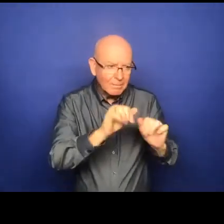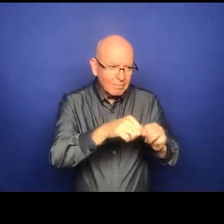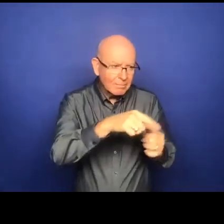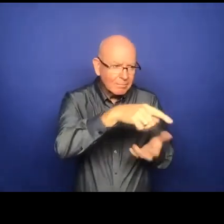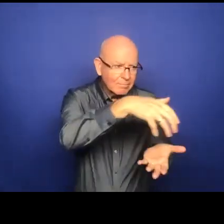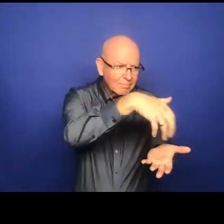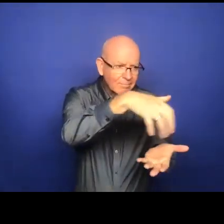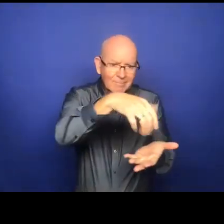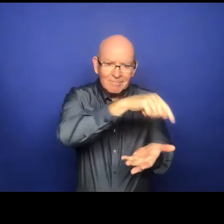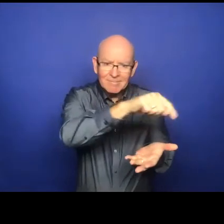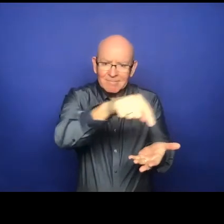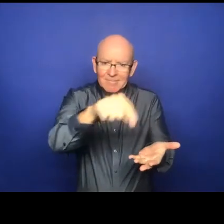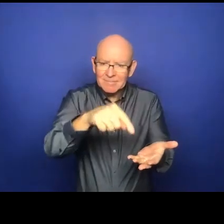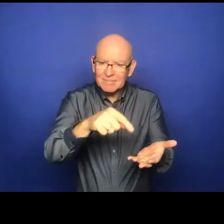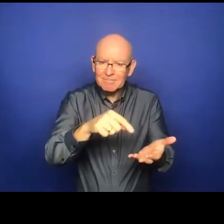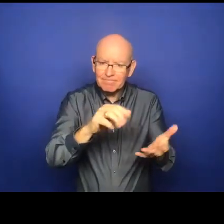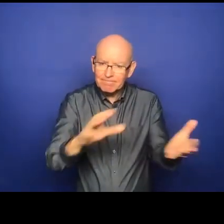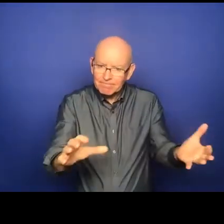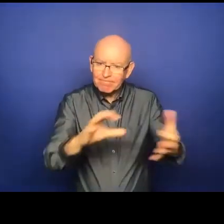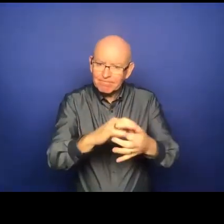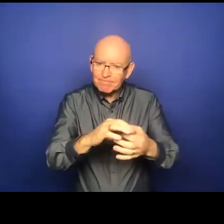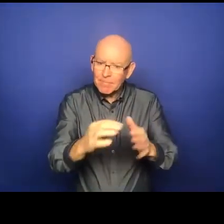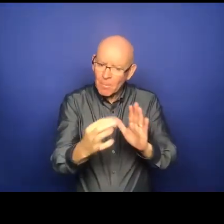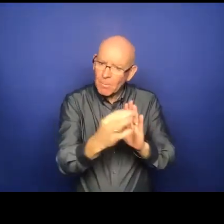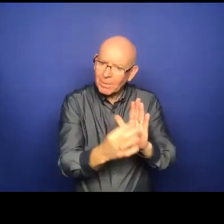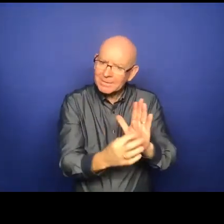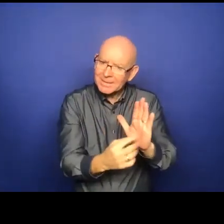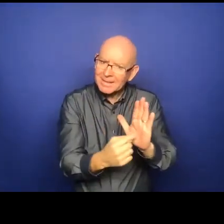driven data to complement policy and these have come